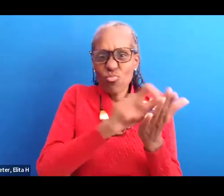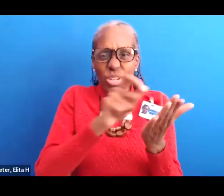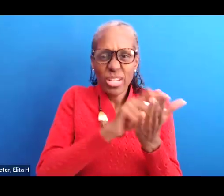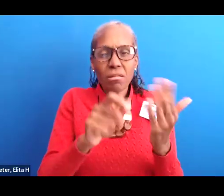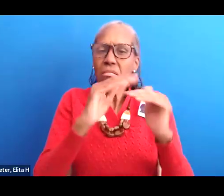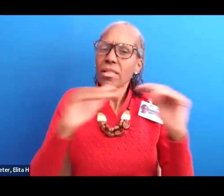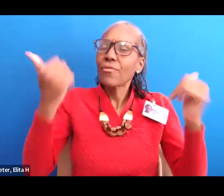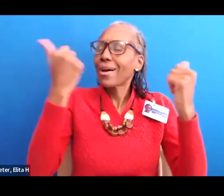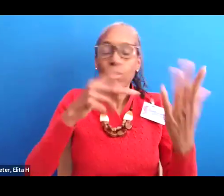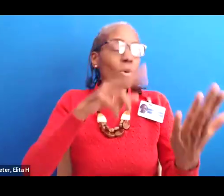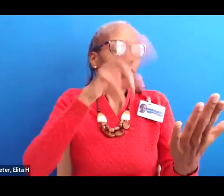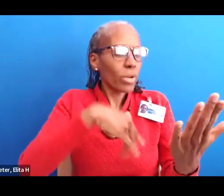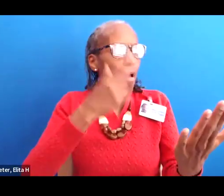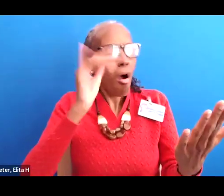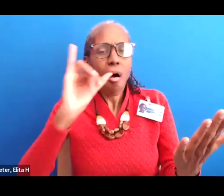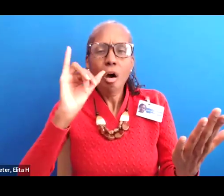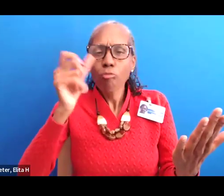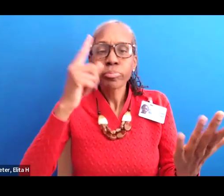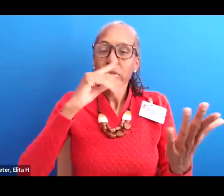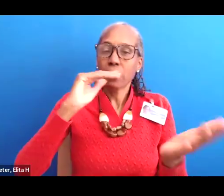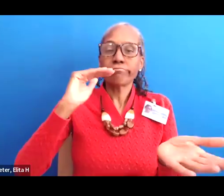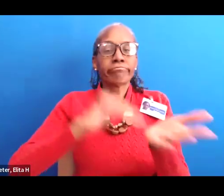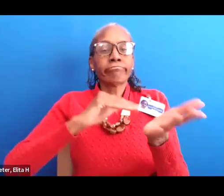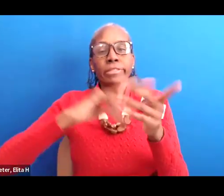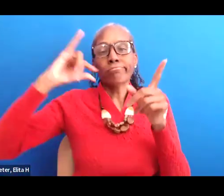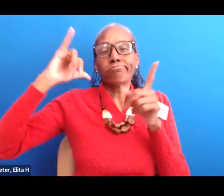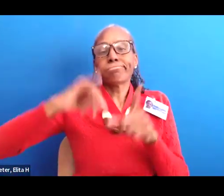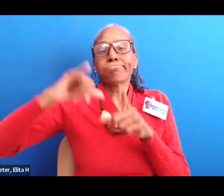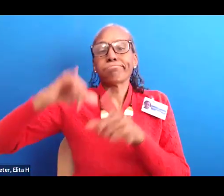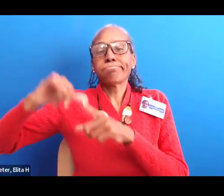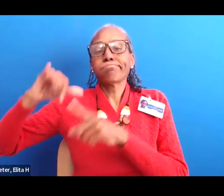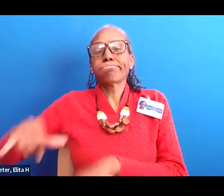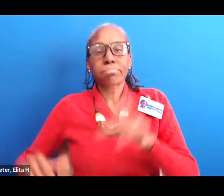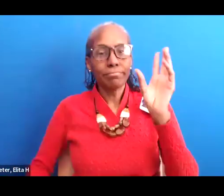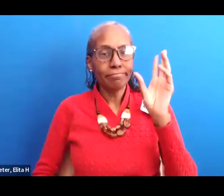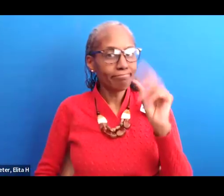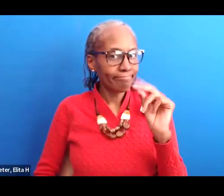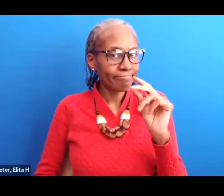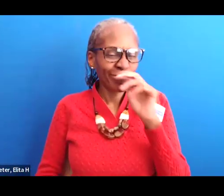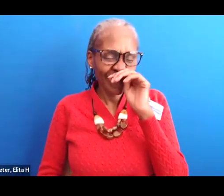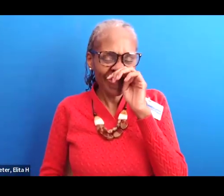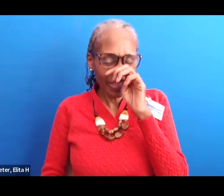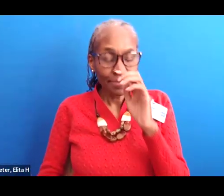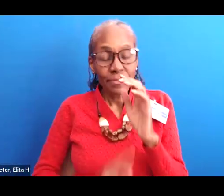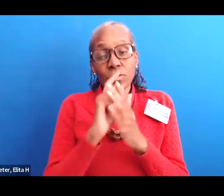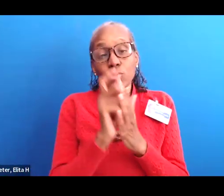where anybody can understand it. It's not medical mumbo-jumbo. It's written, it's a friendly read,